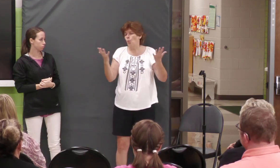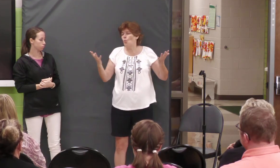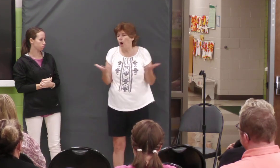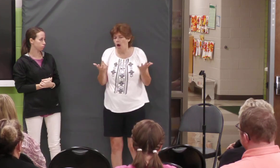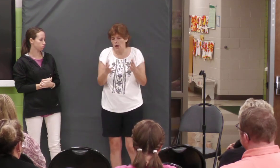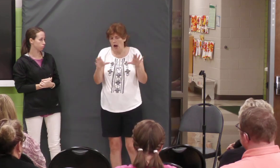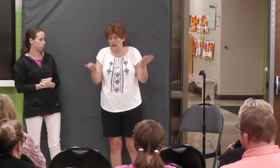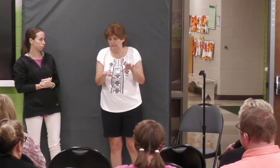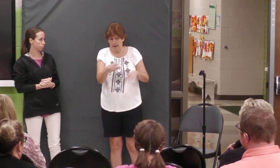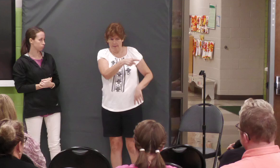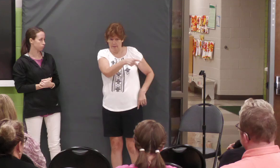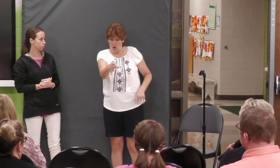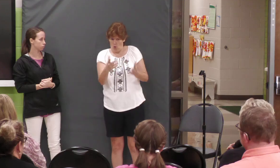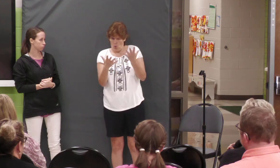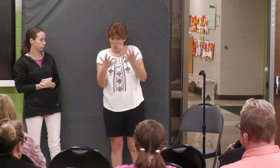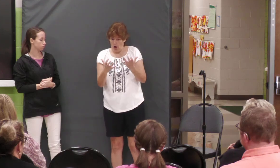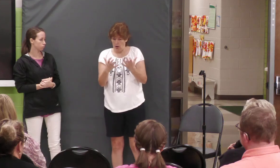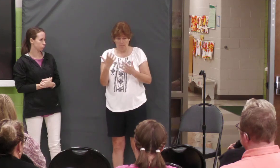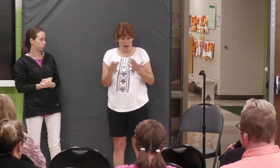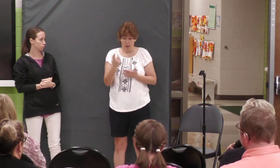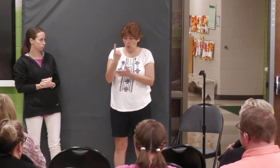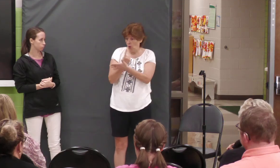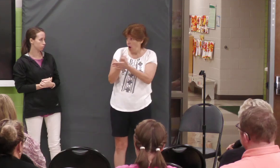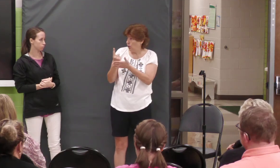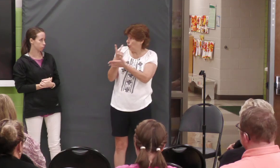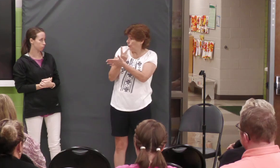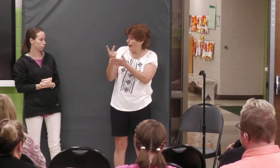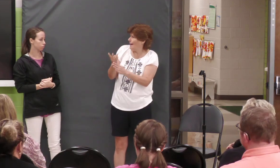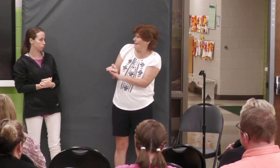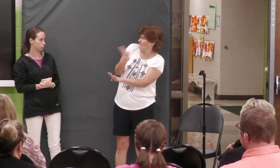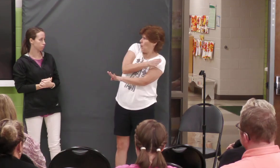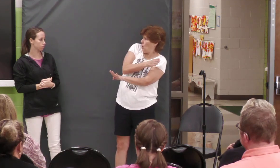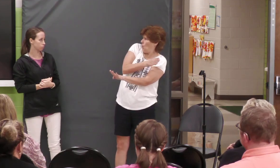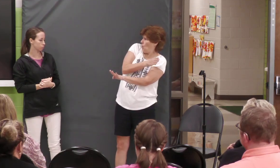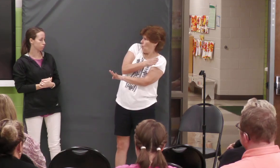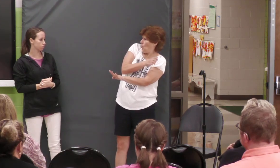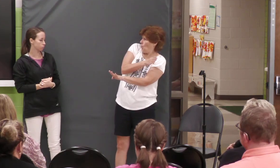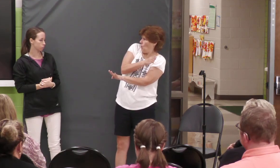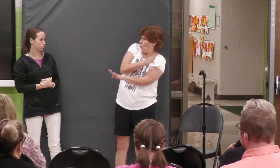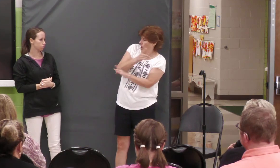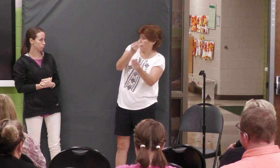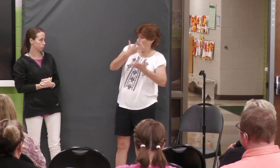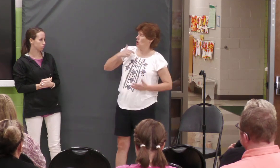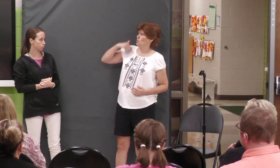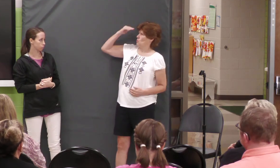Junior sophomore seniors what activities they might want uh maybe a week or couple of weeks